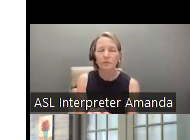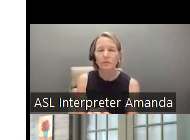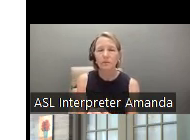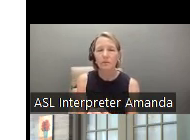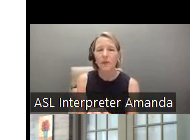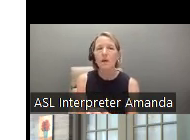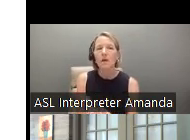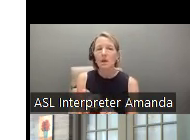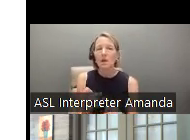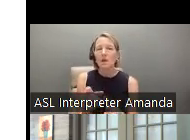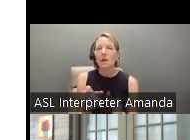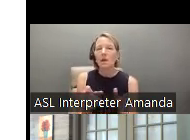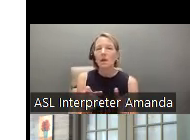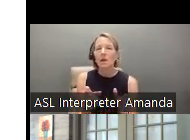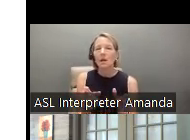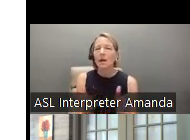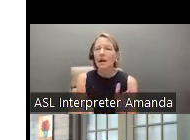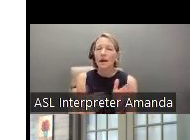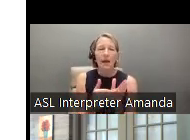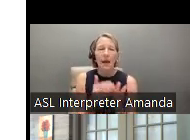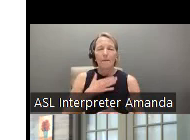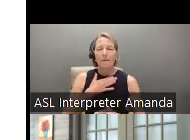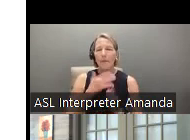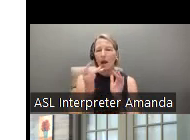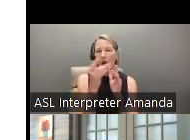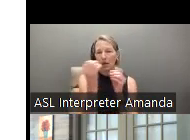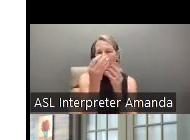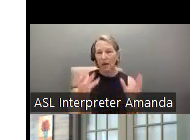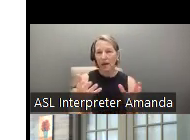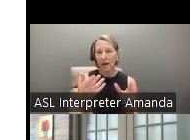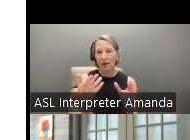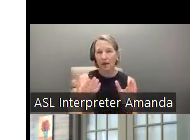all right well again here's my contact information my name is again Brandy Earle